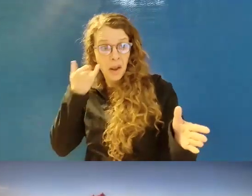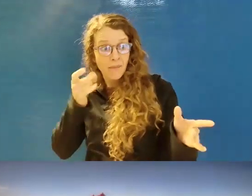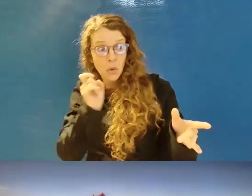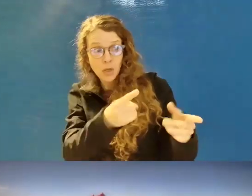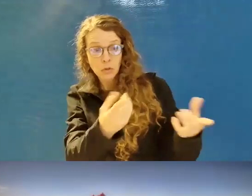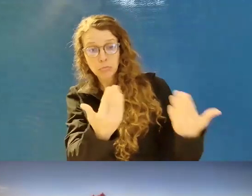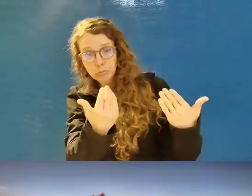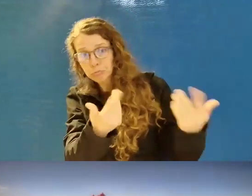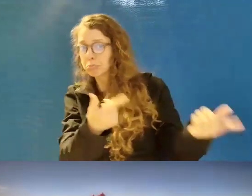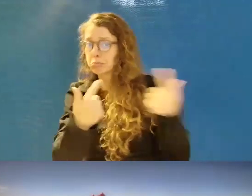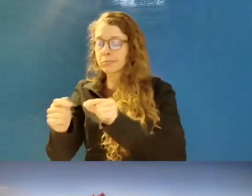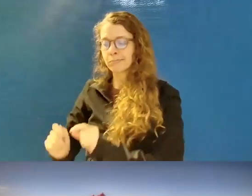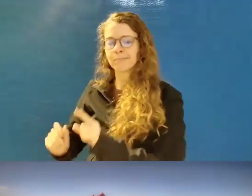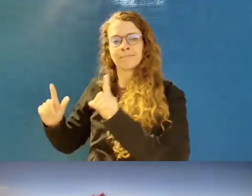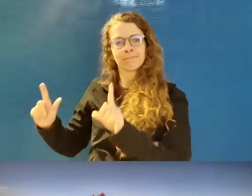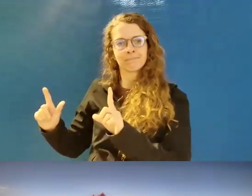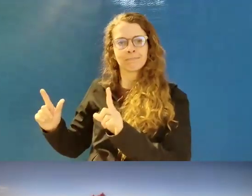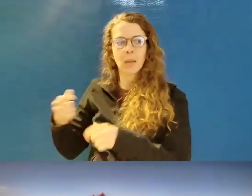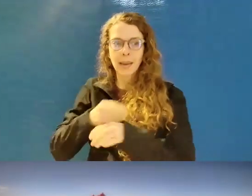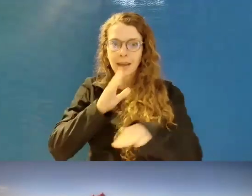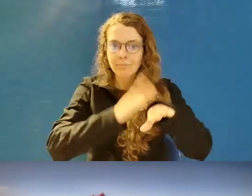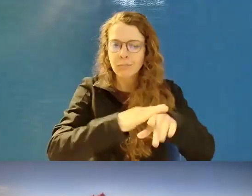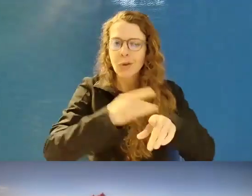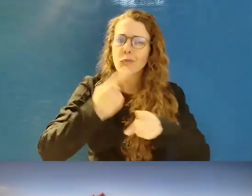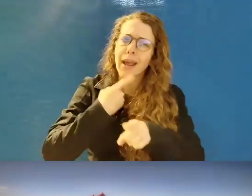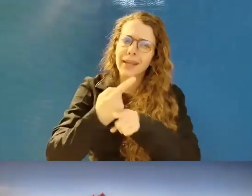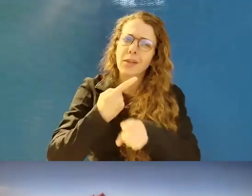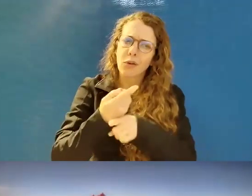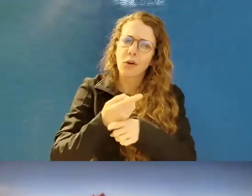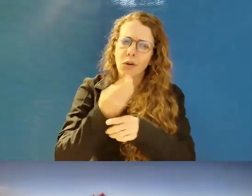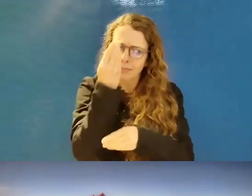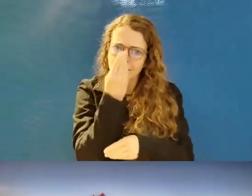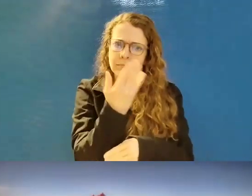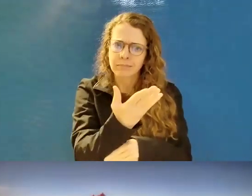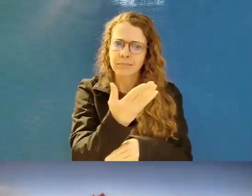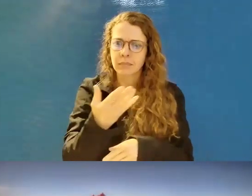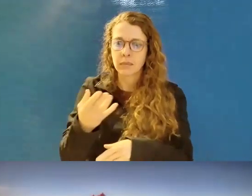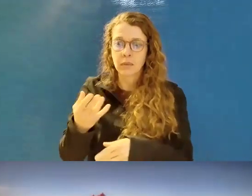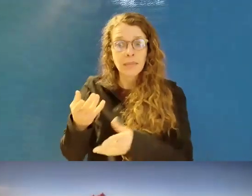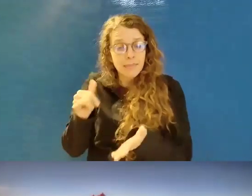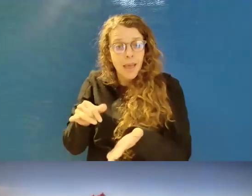And, you know, just make it a regular practice of yours. That counts as an instance of RSI.